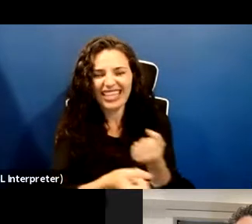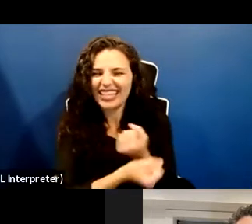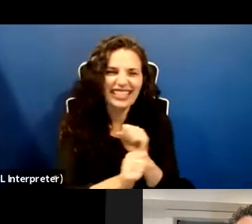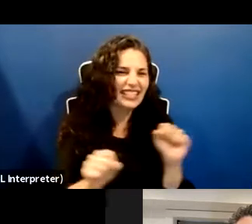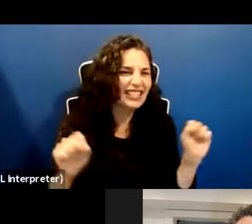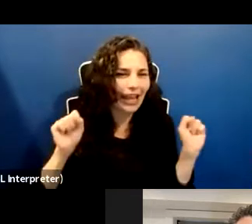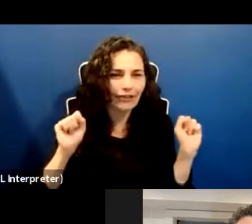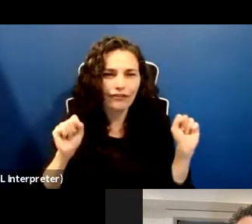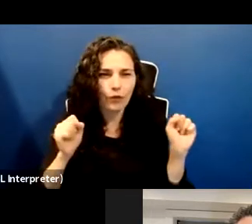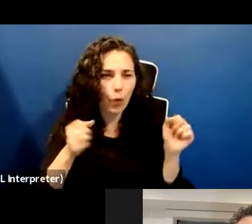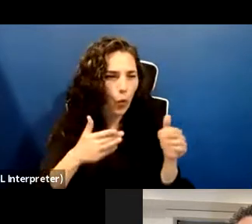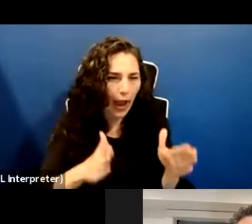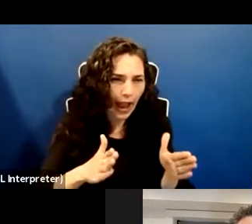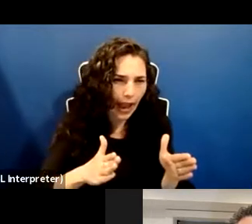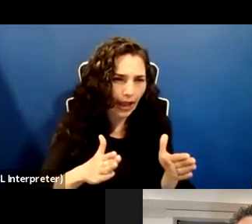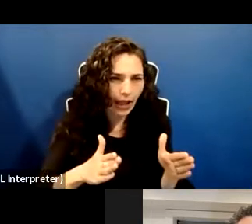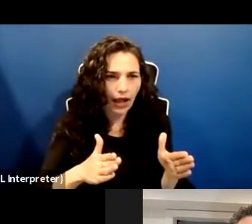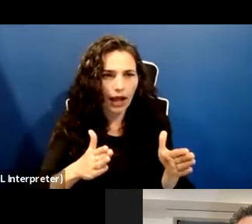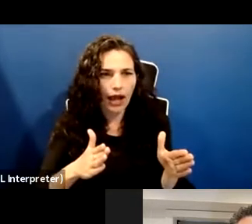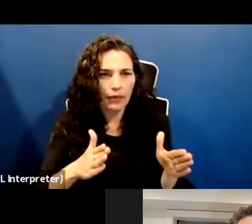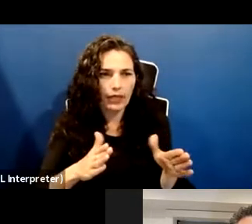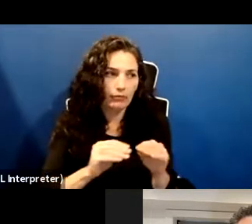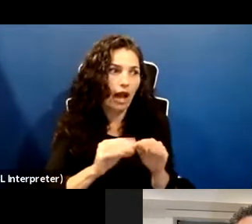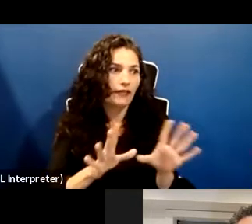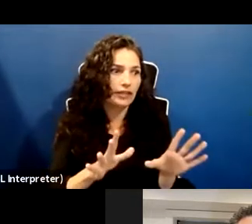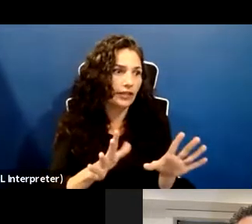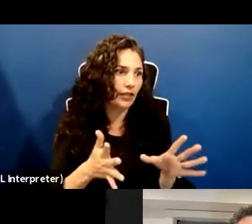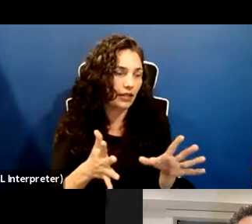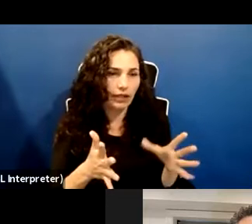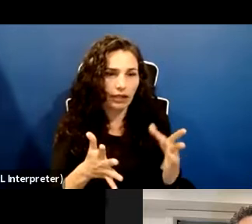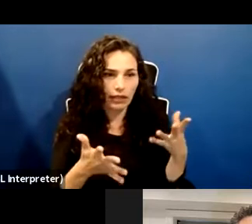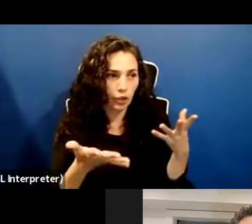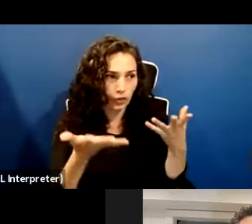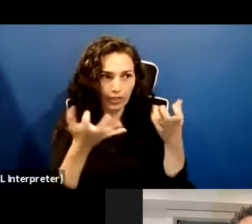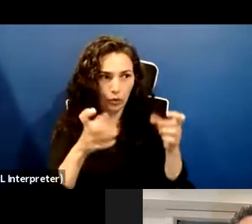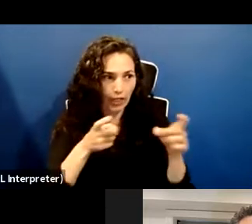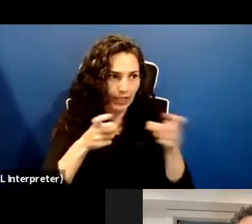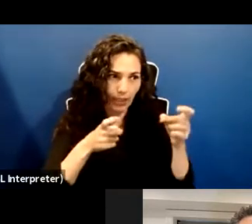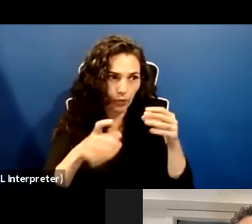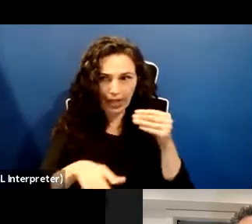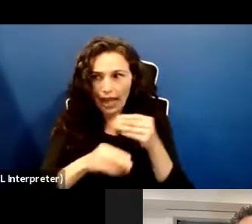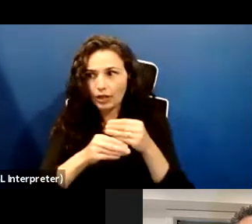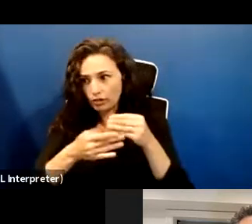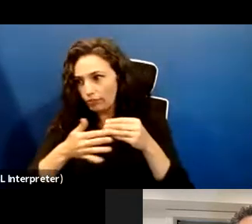was it something you wanted to welcome, given that it would be showing, what each of you were going through at that moment?